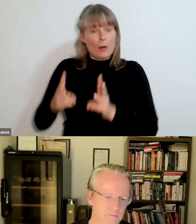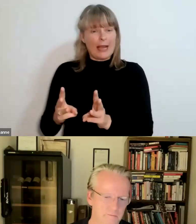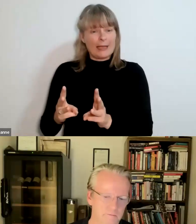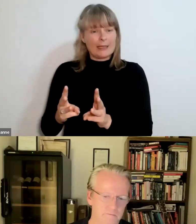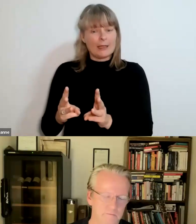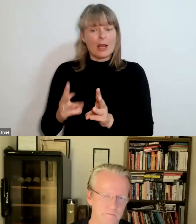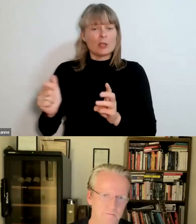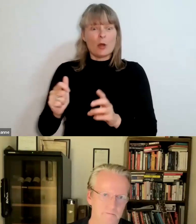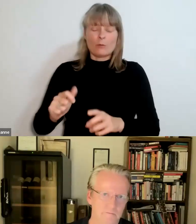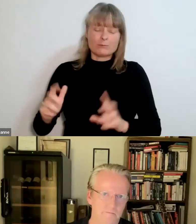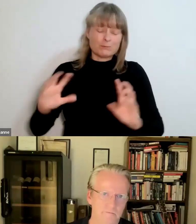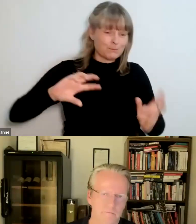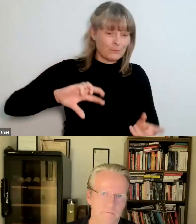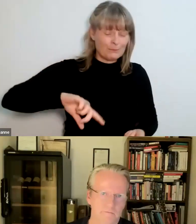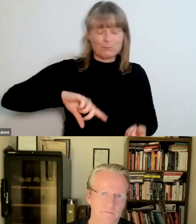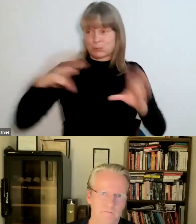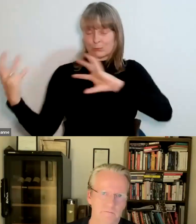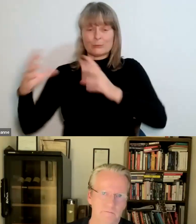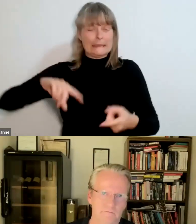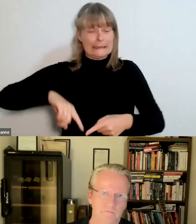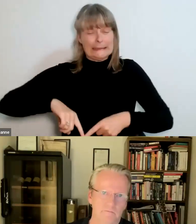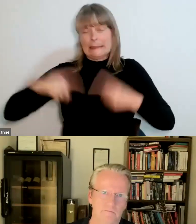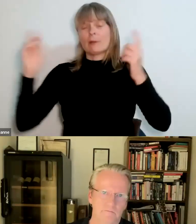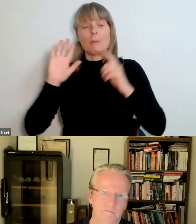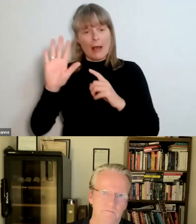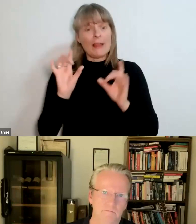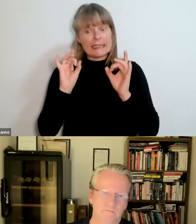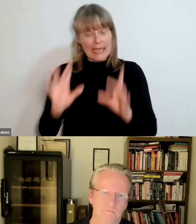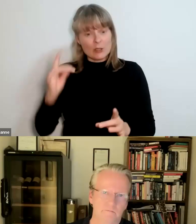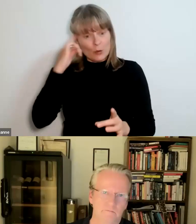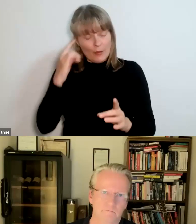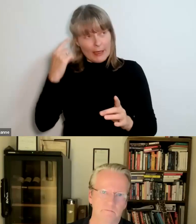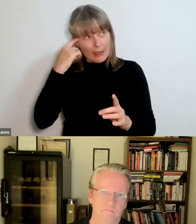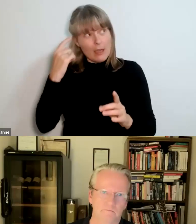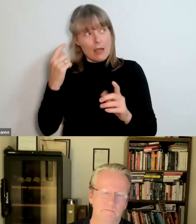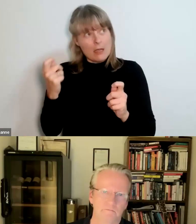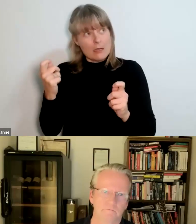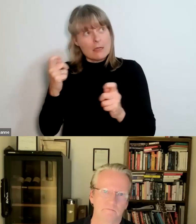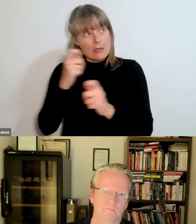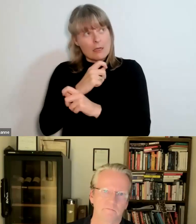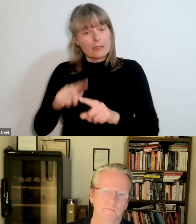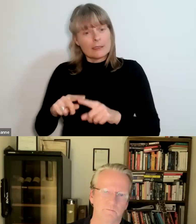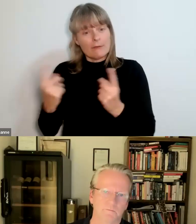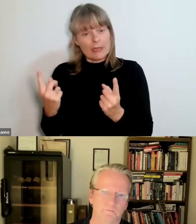Pasi has examples of where schools can do things differently. Are they of the spectrum